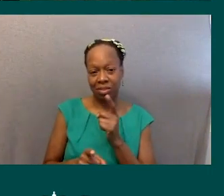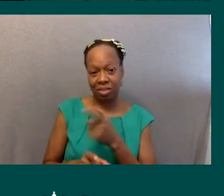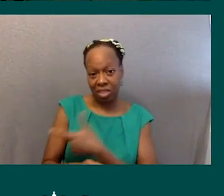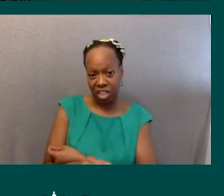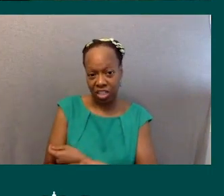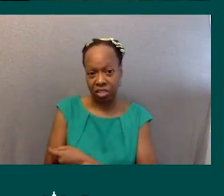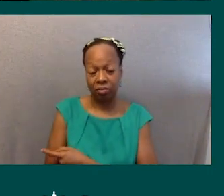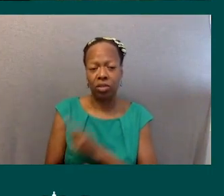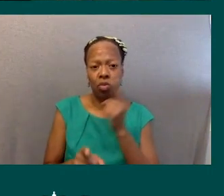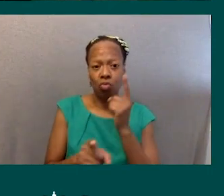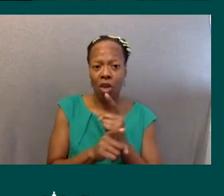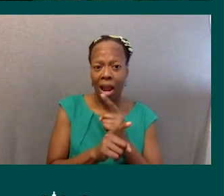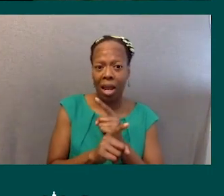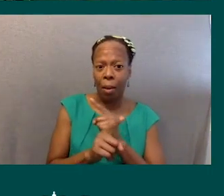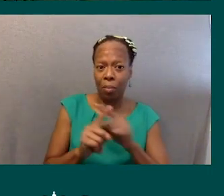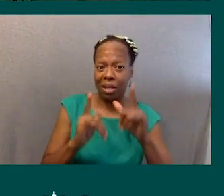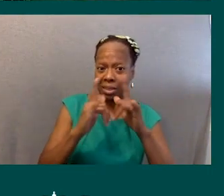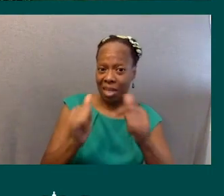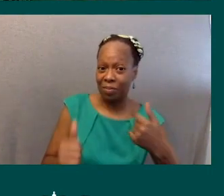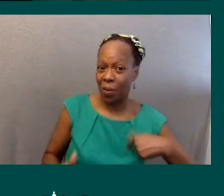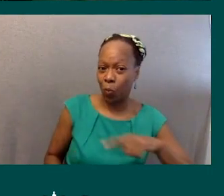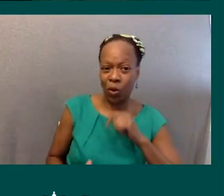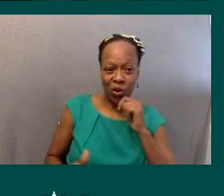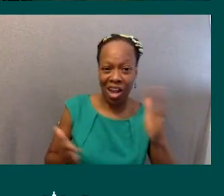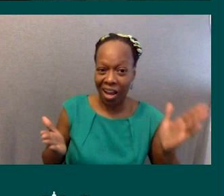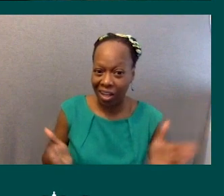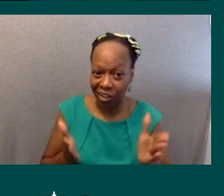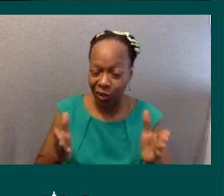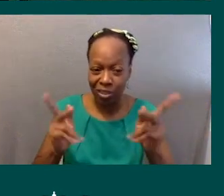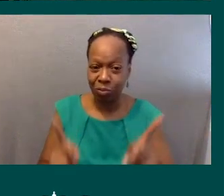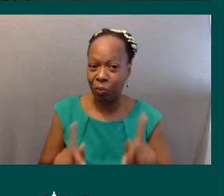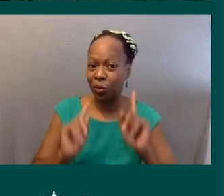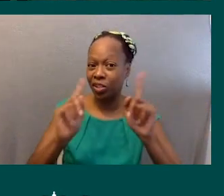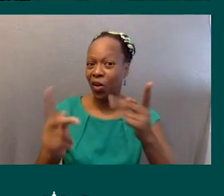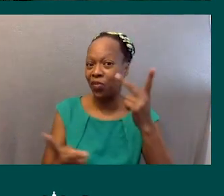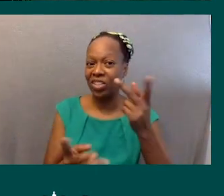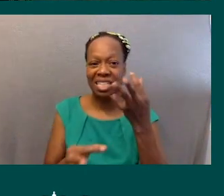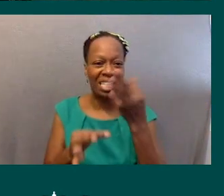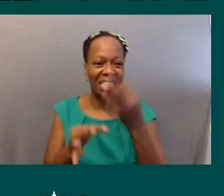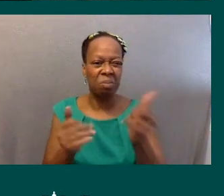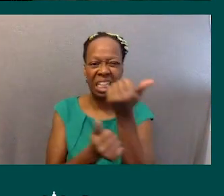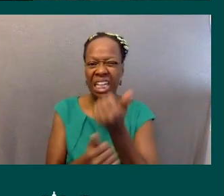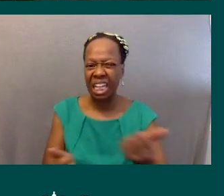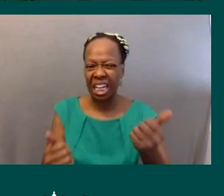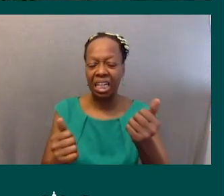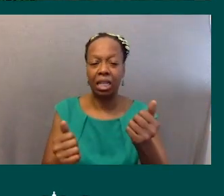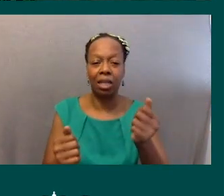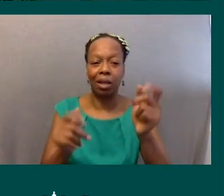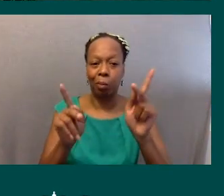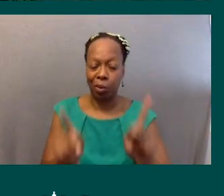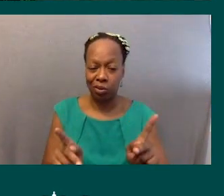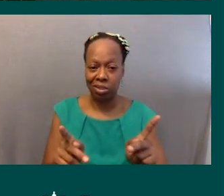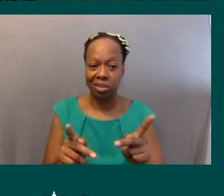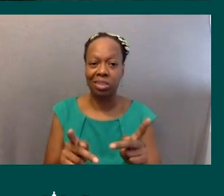you really do wanna utilize treatment and yeah, absolutely it is absolutely way to go.